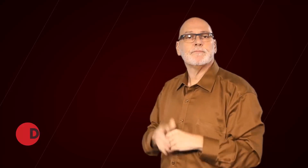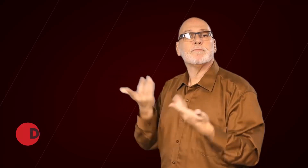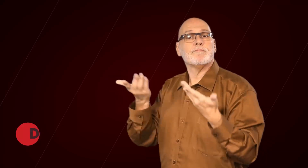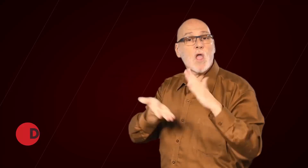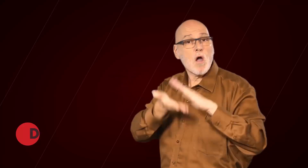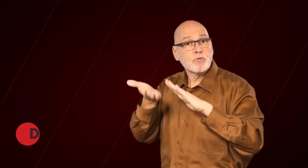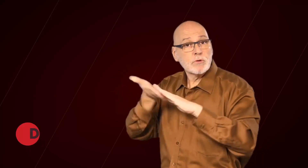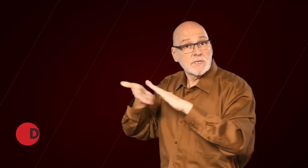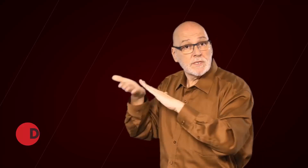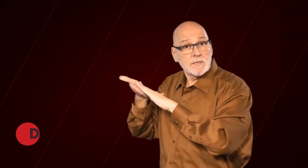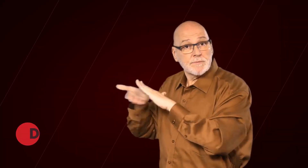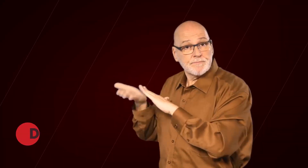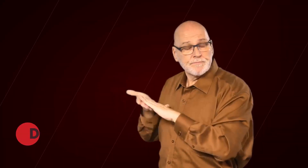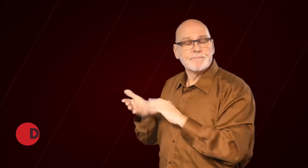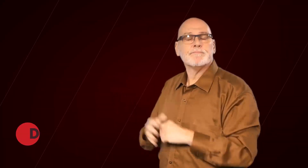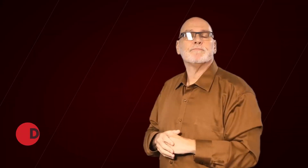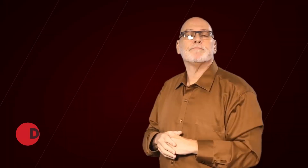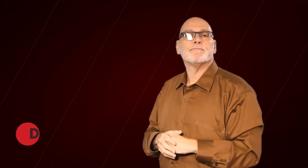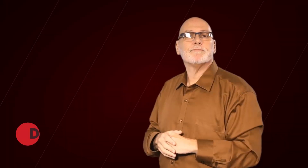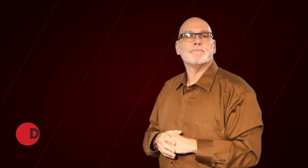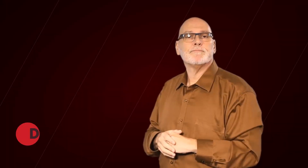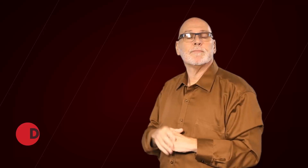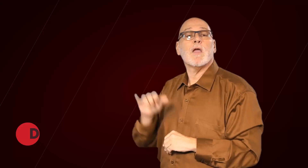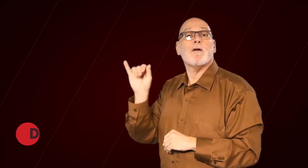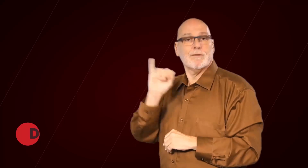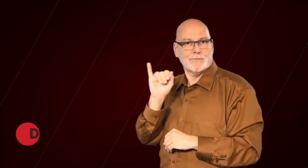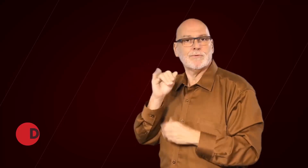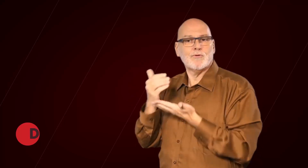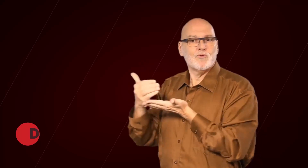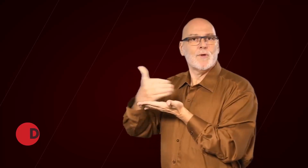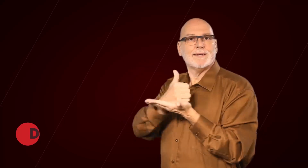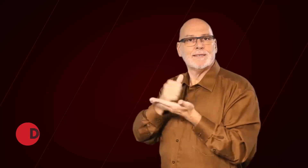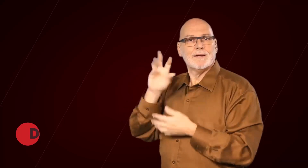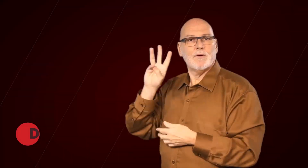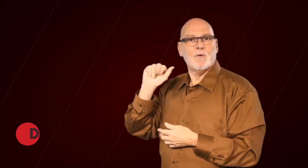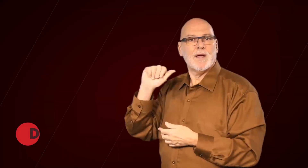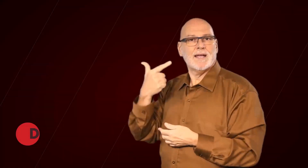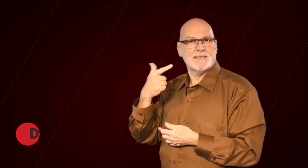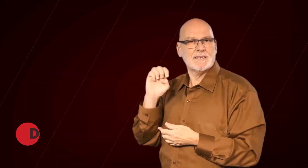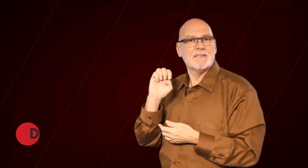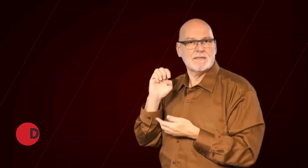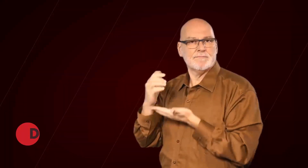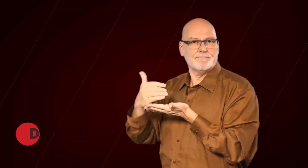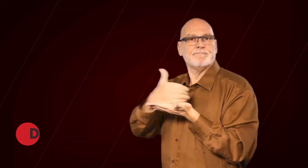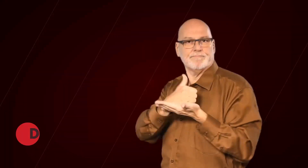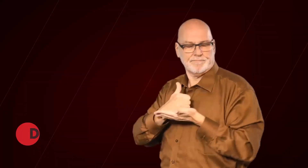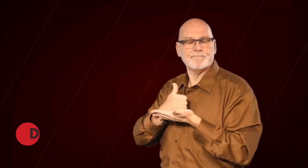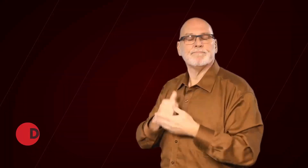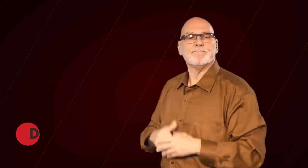Operations, and Wages.